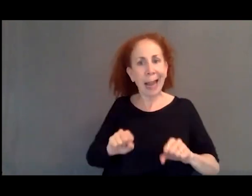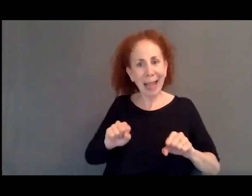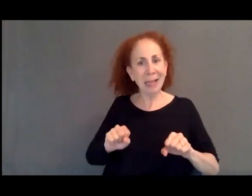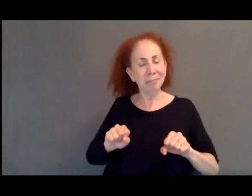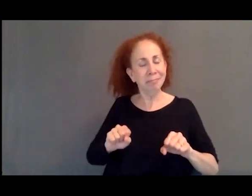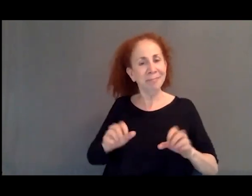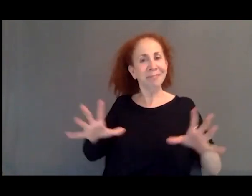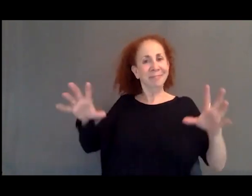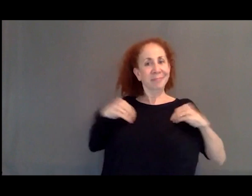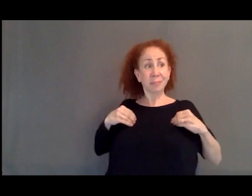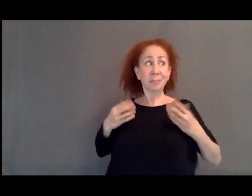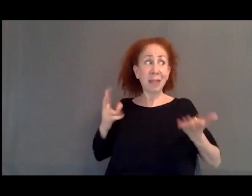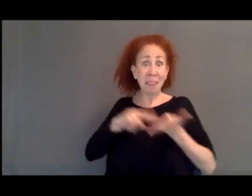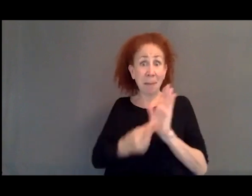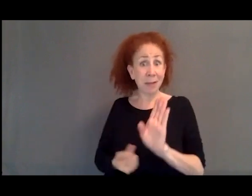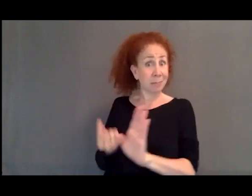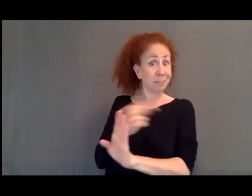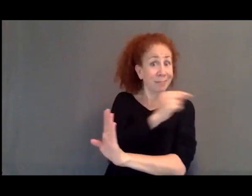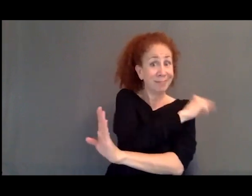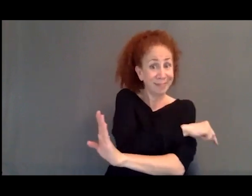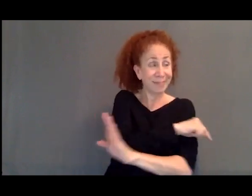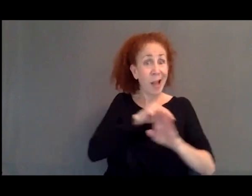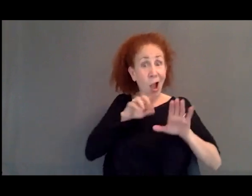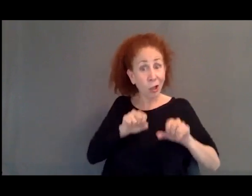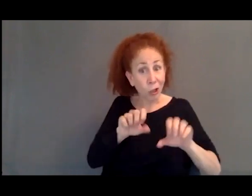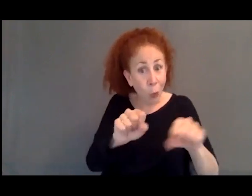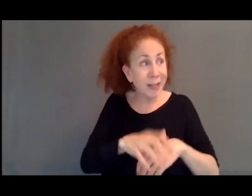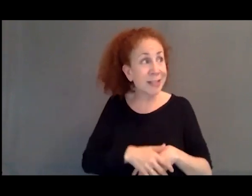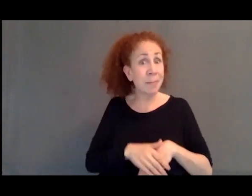or the United States of America, you claim colonialism and the settler colonialism